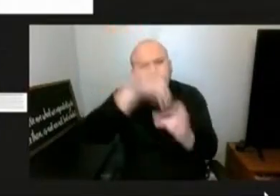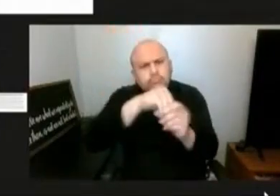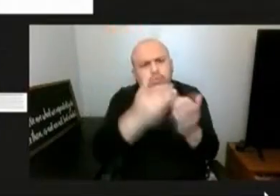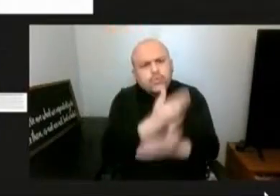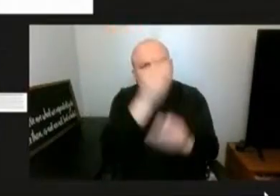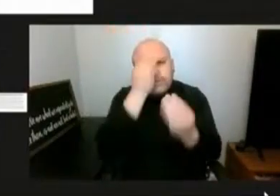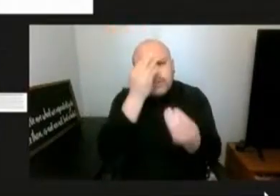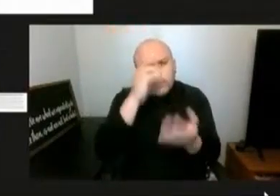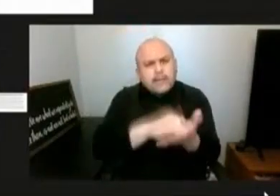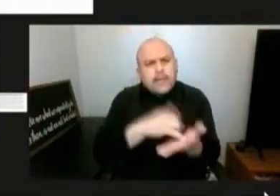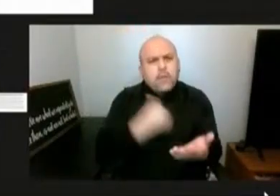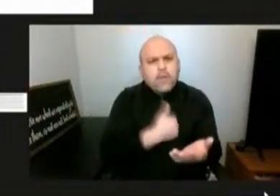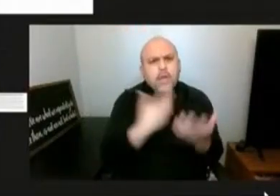to go deeper.